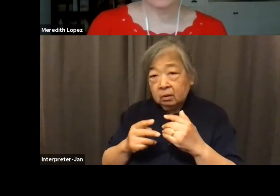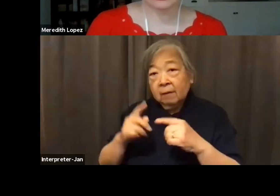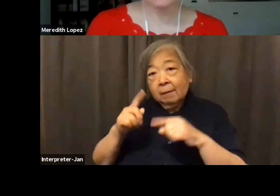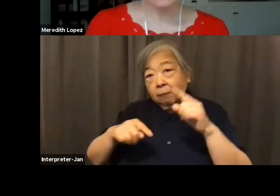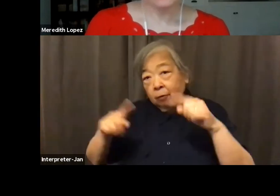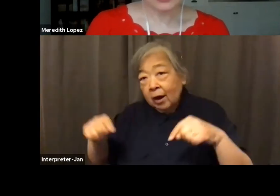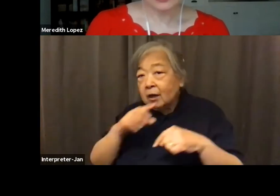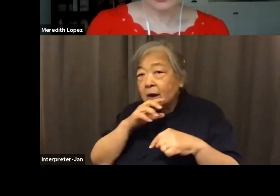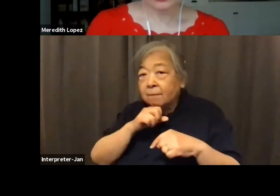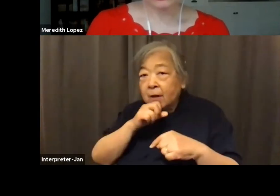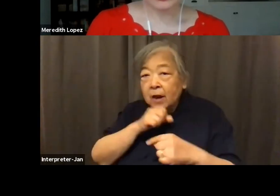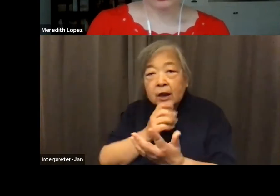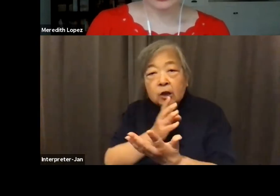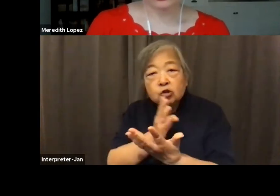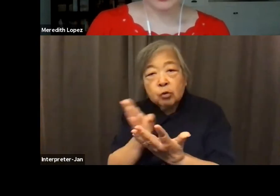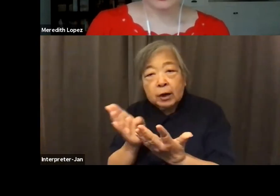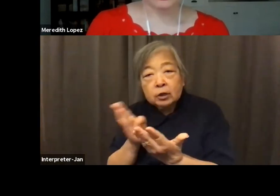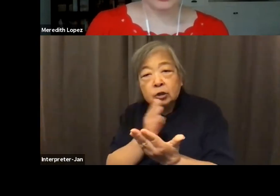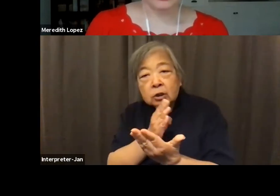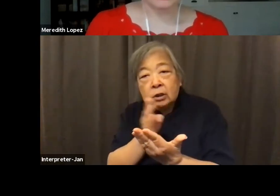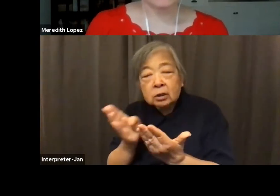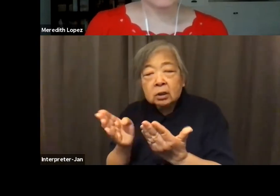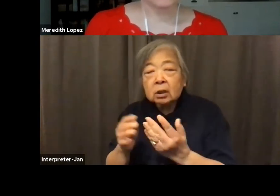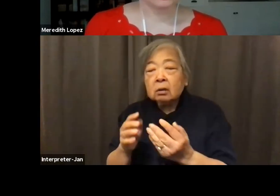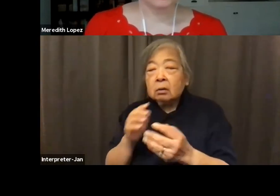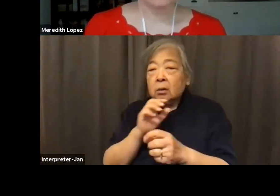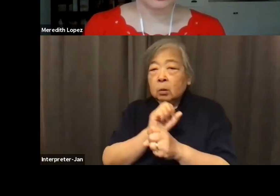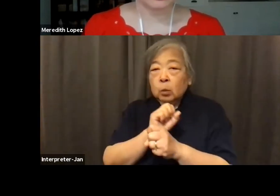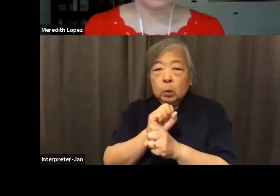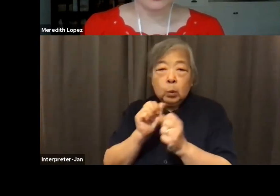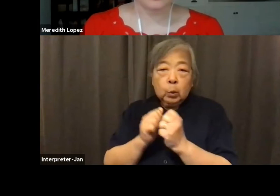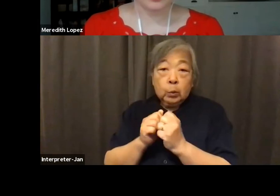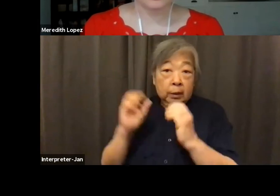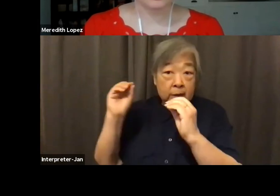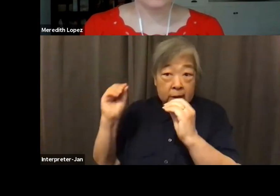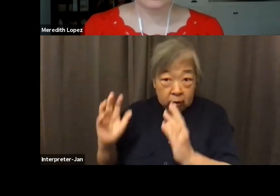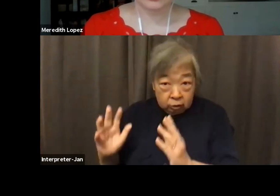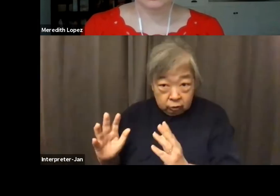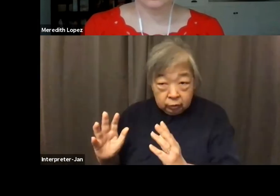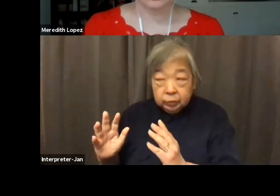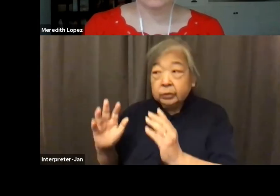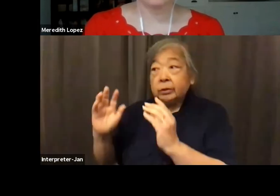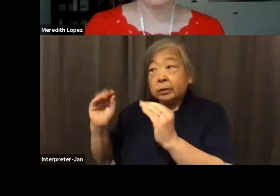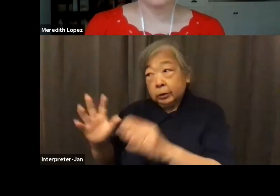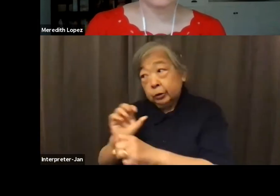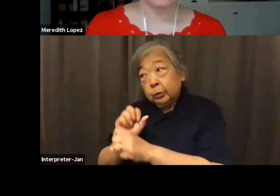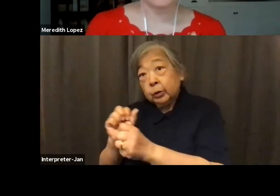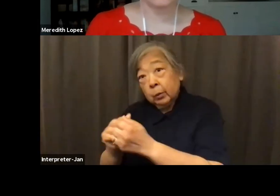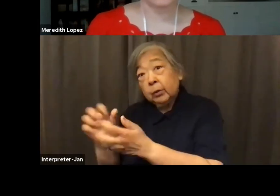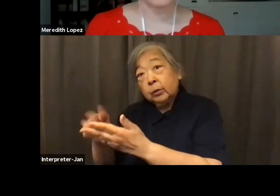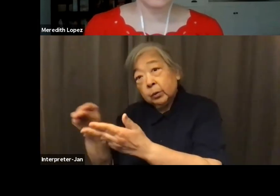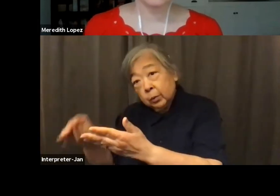We work with teachers who are working with students either in classrooms overseas or